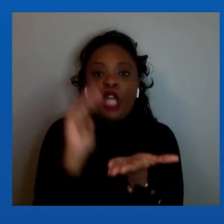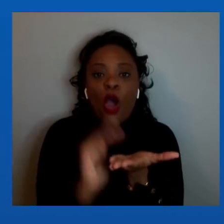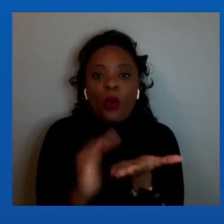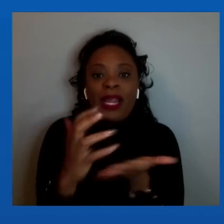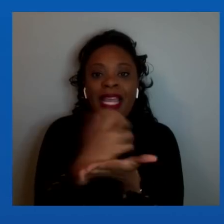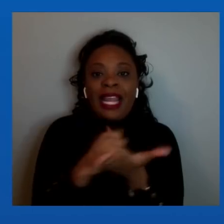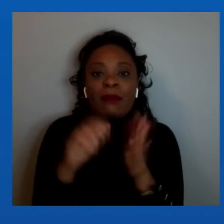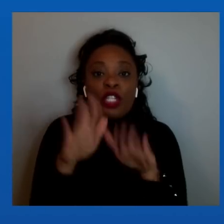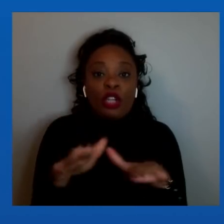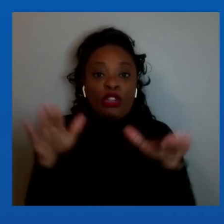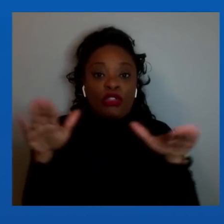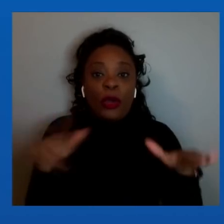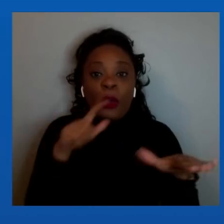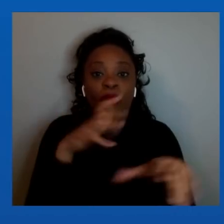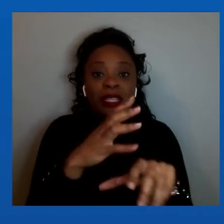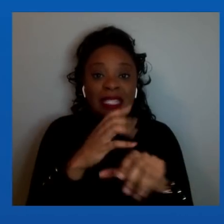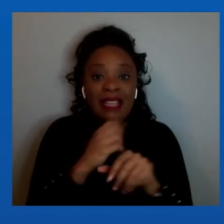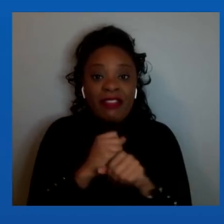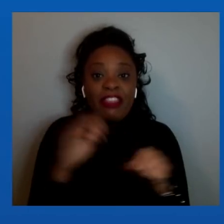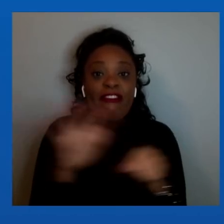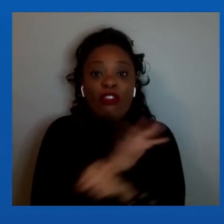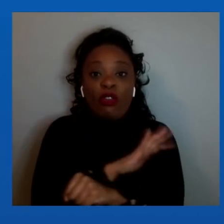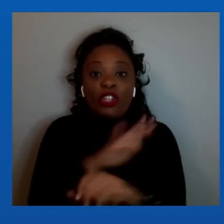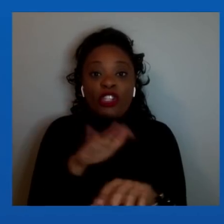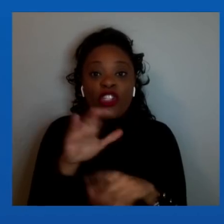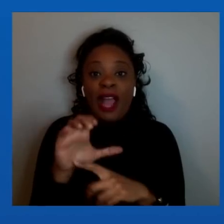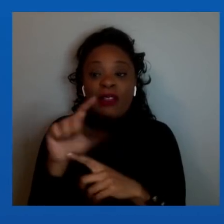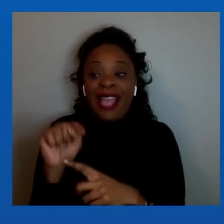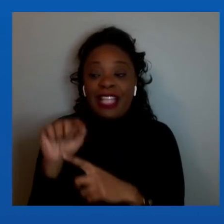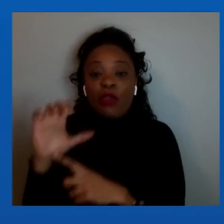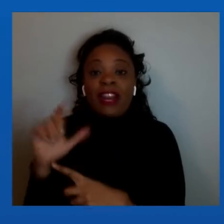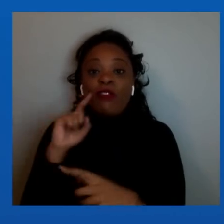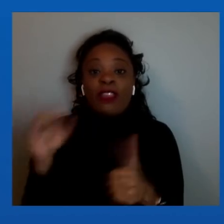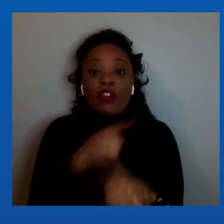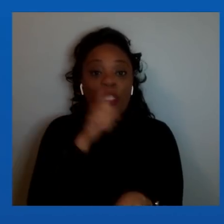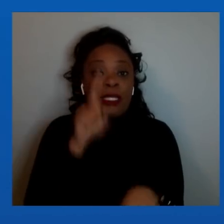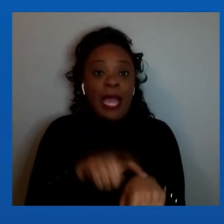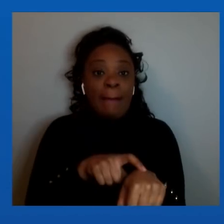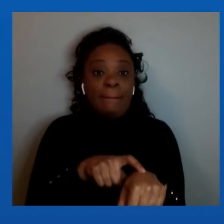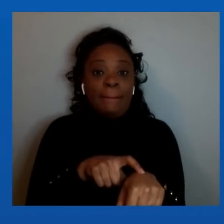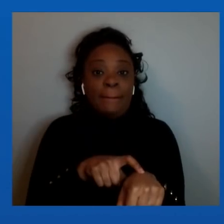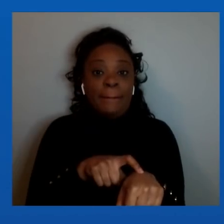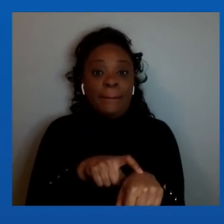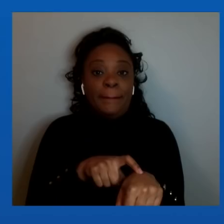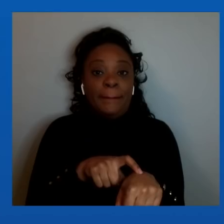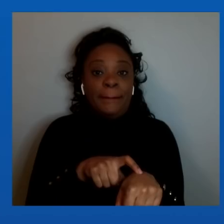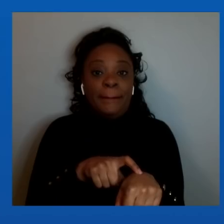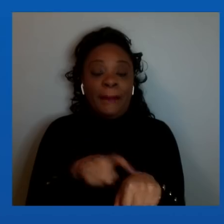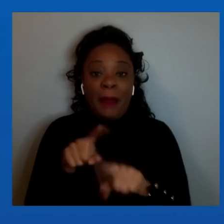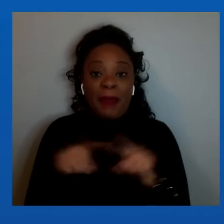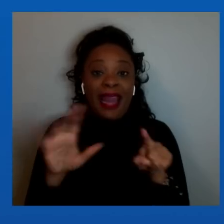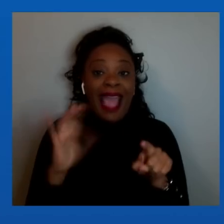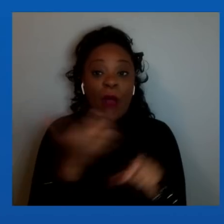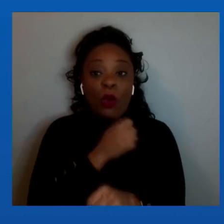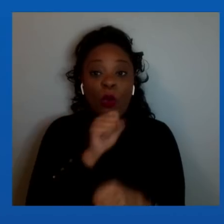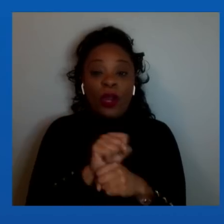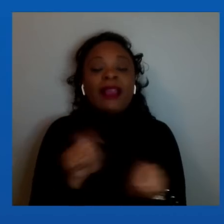who receive the full child tax credit for the first time. But our work, as I mentioned, is not done.